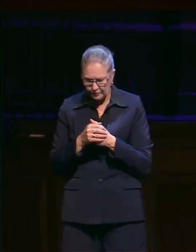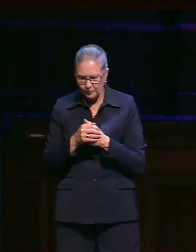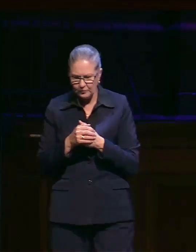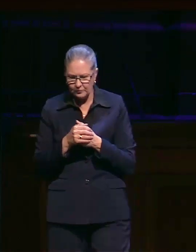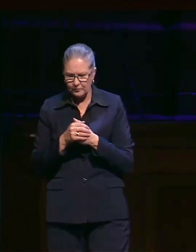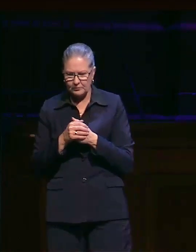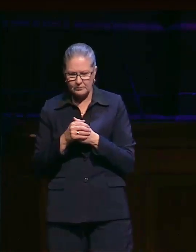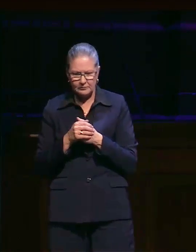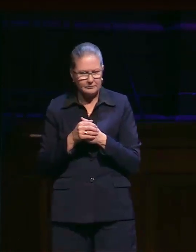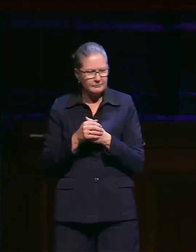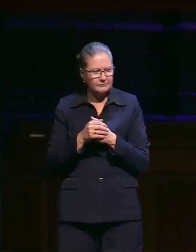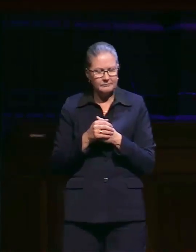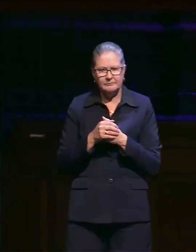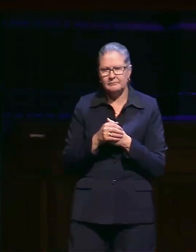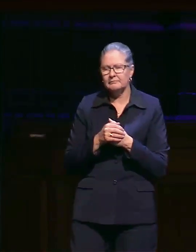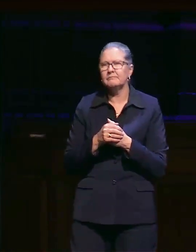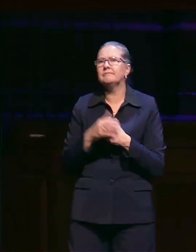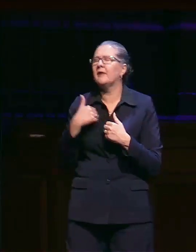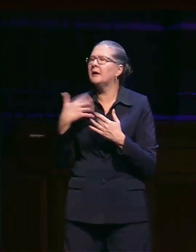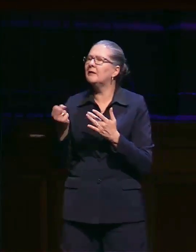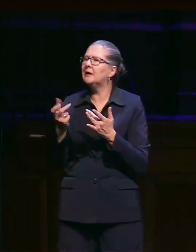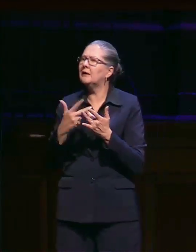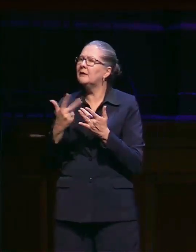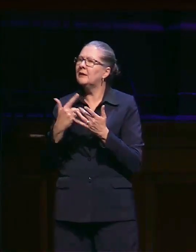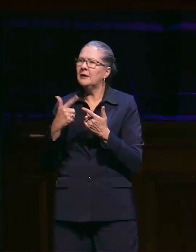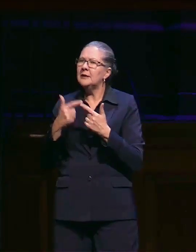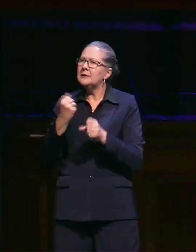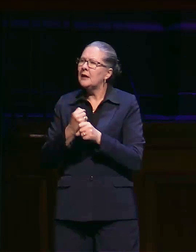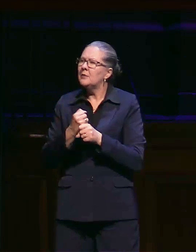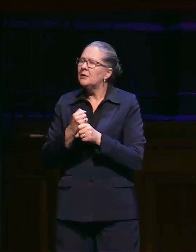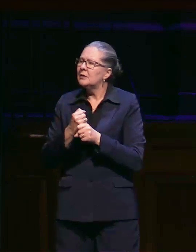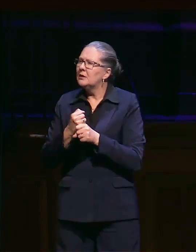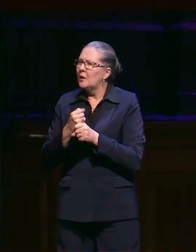let's take another example though one that's also dear to my heart